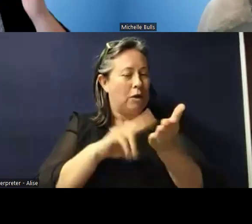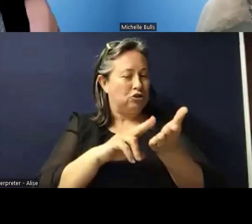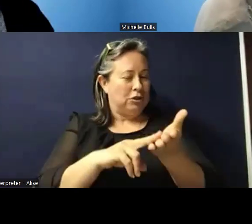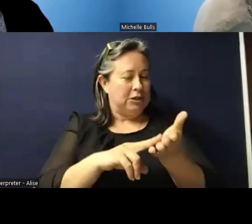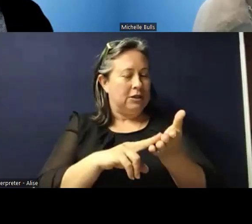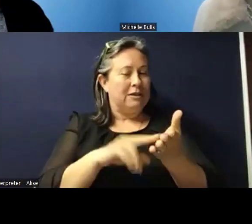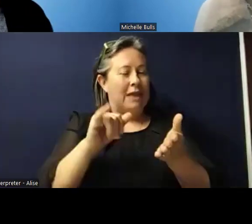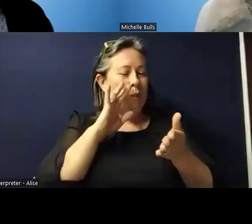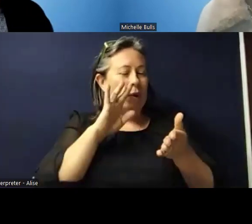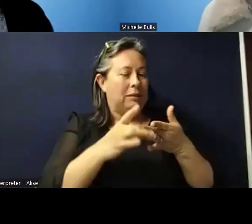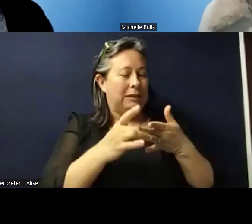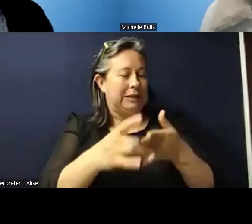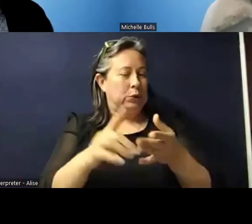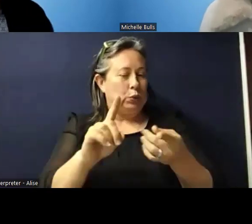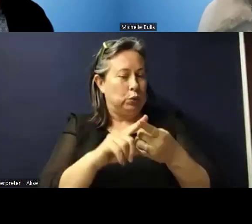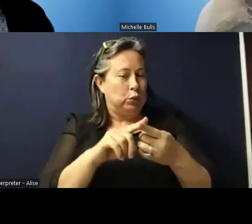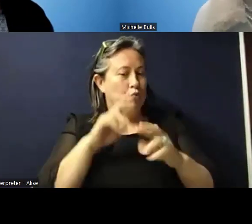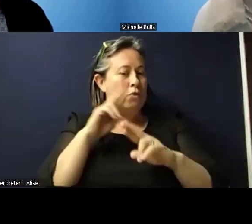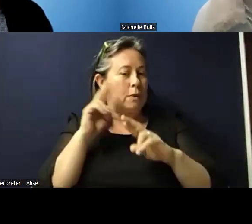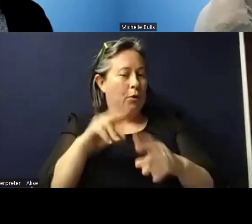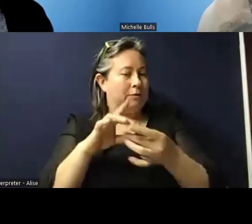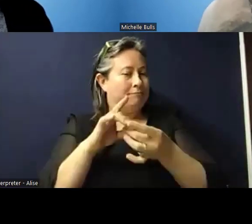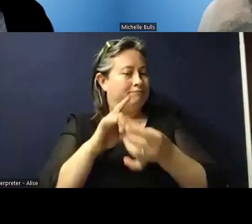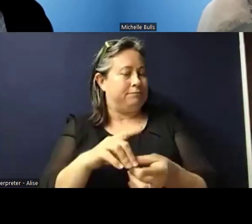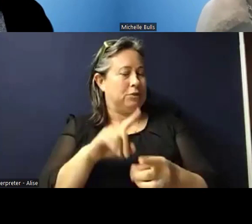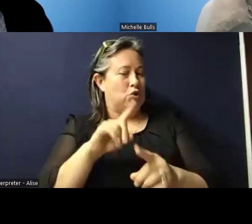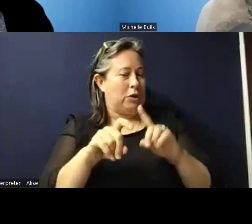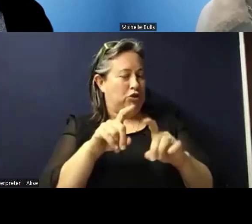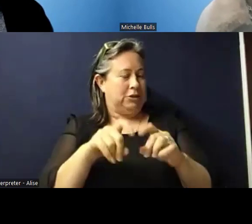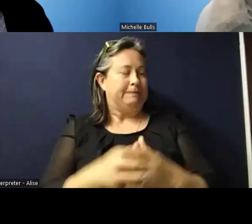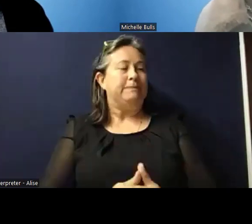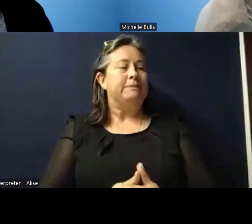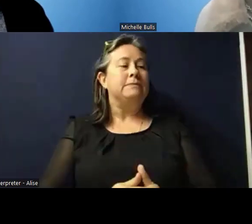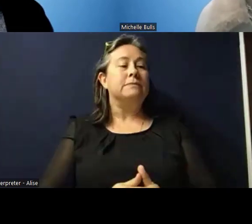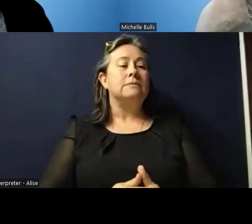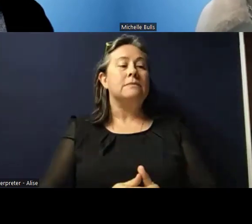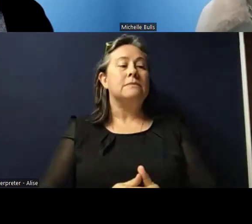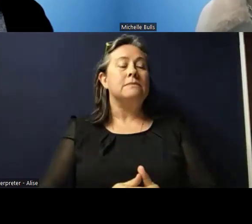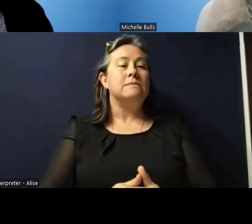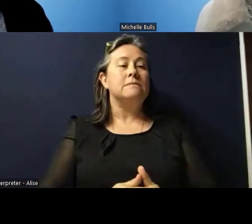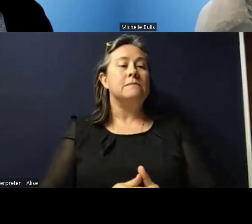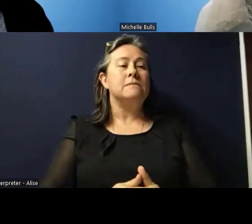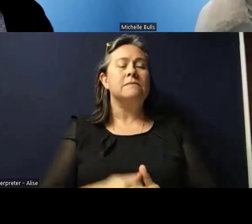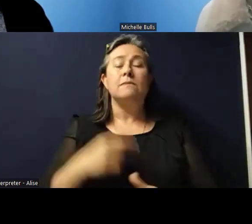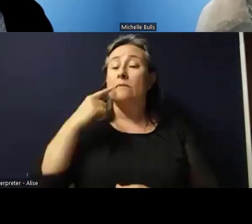into some of our reporting-related questions. So for foreign organizations